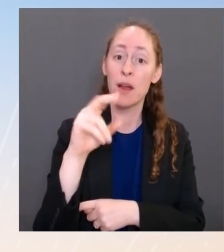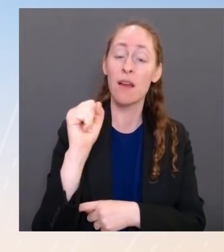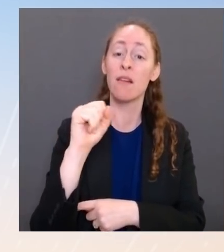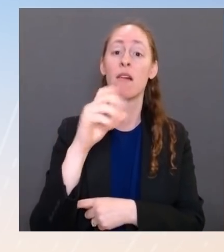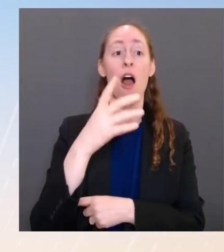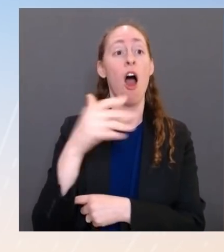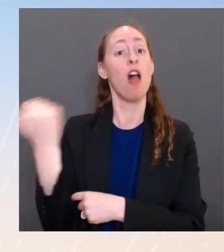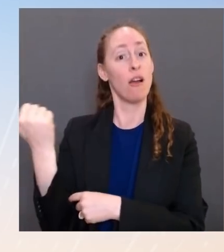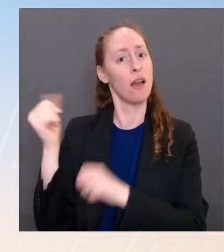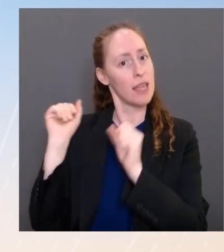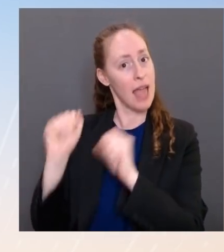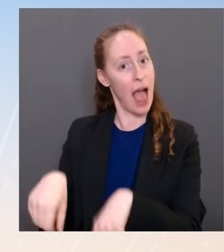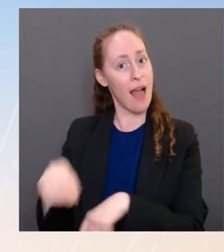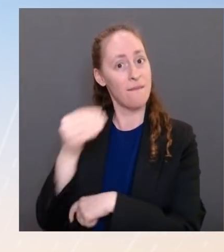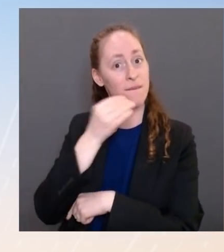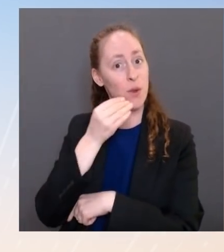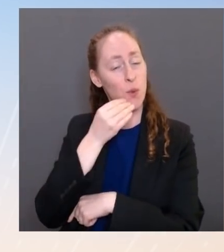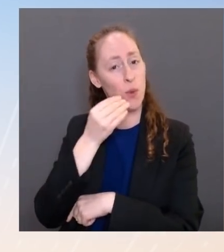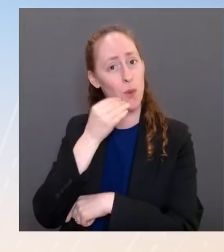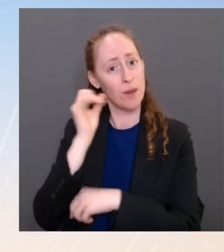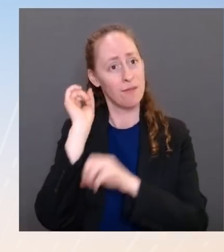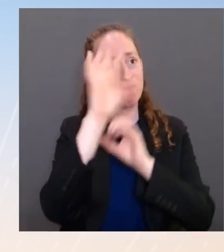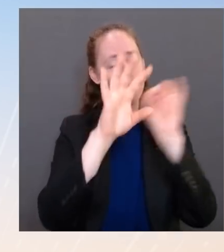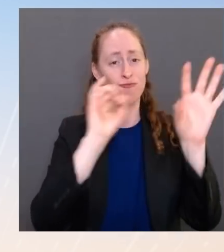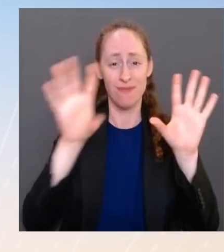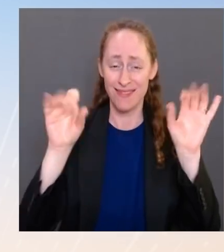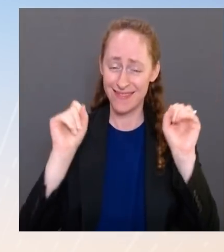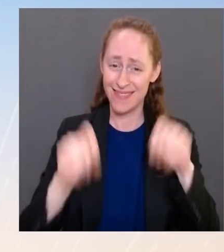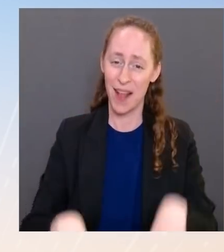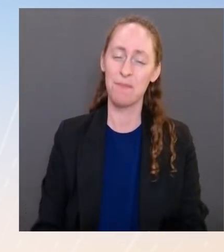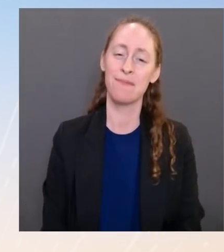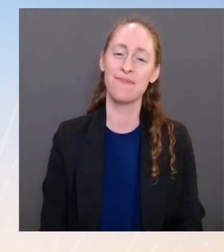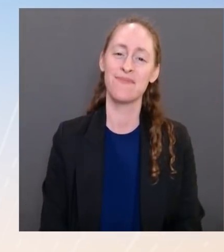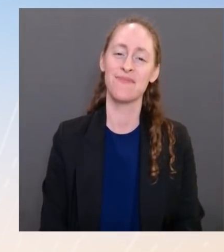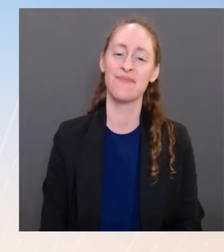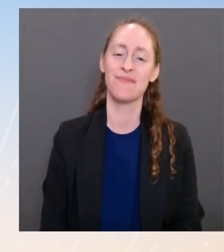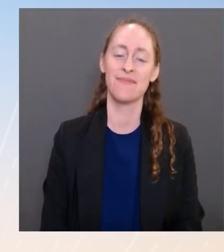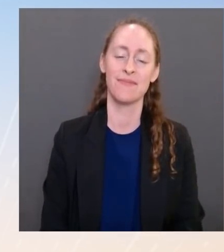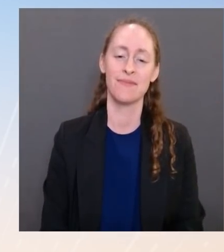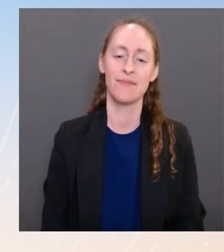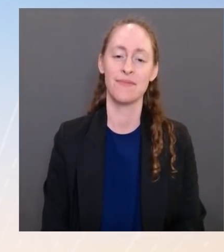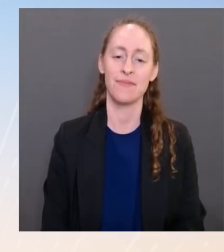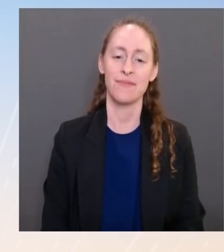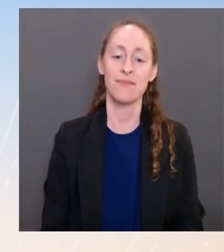We'll also -- we'll also see tomorrow morning the latest inflation numbers for the month of April. And the President will deliver remarks